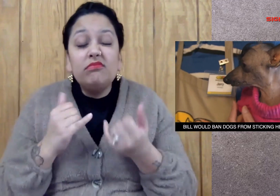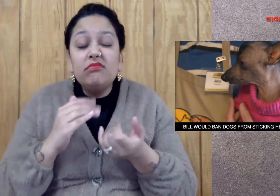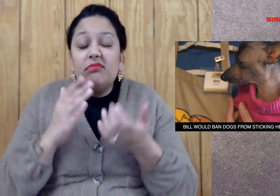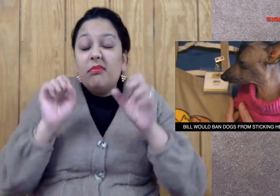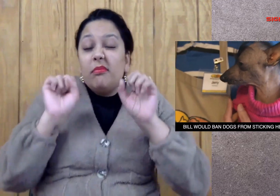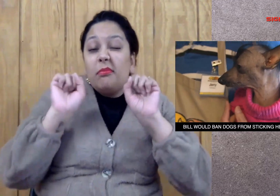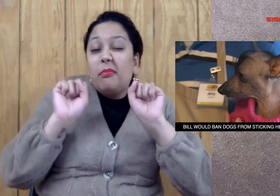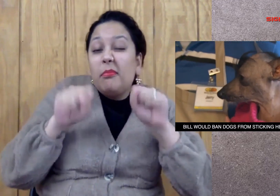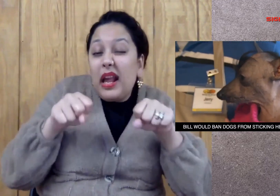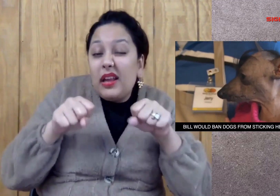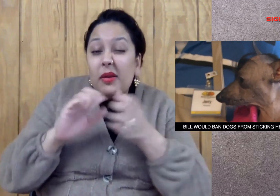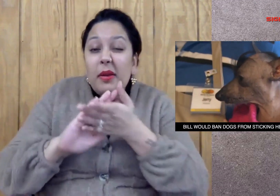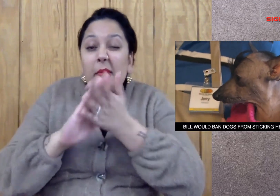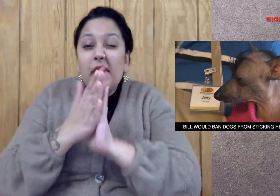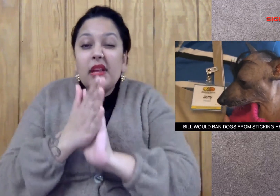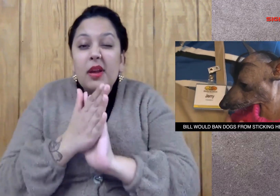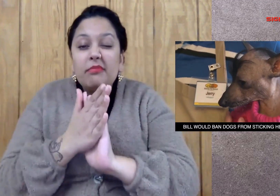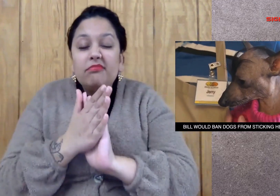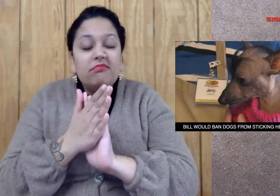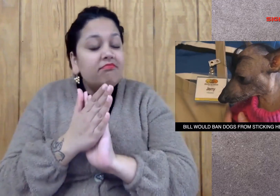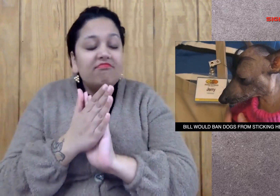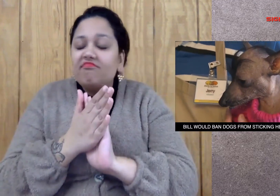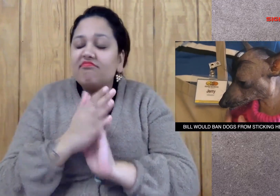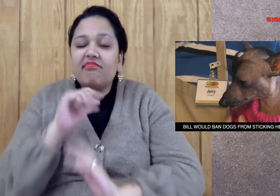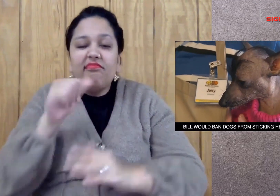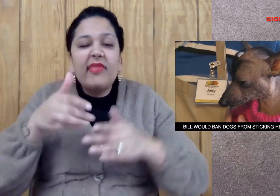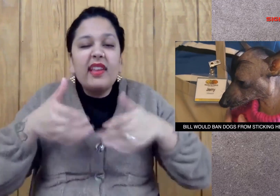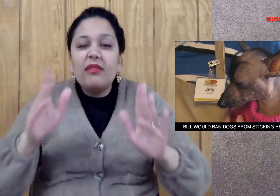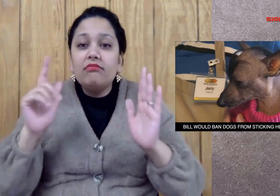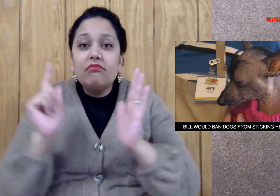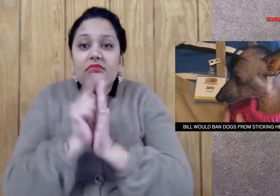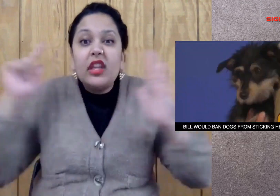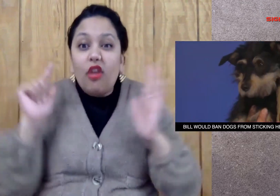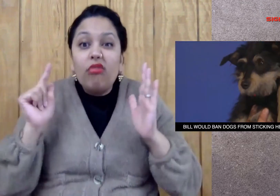Well that might soon become illegal in Florida.